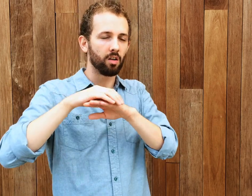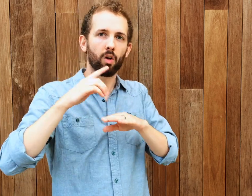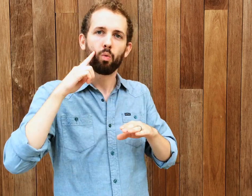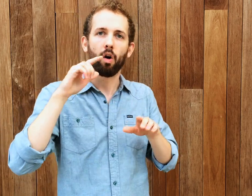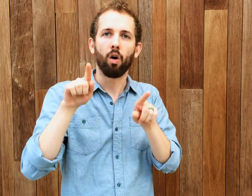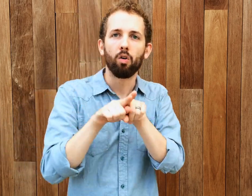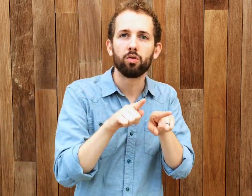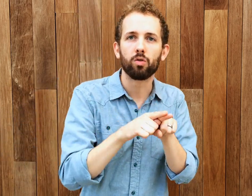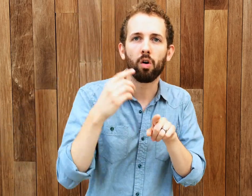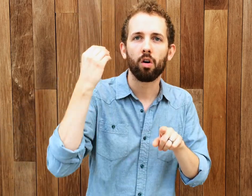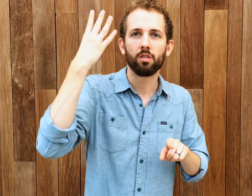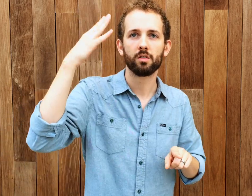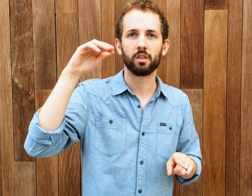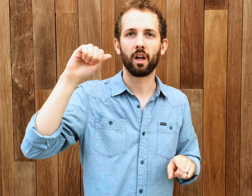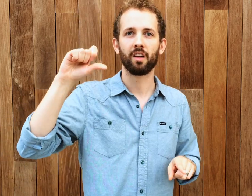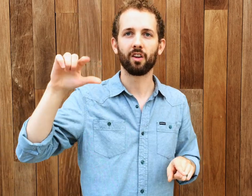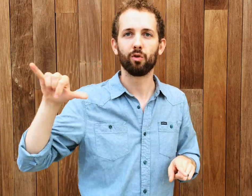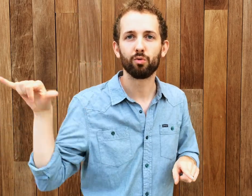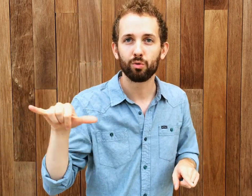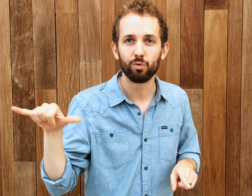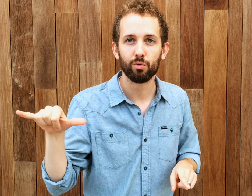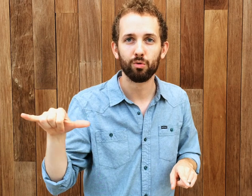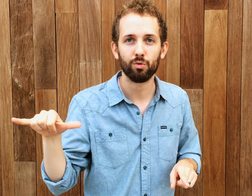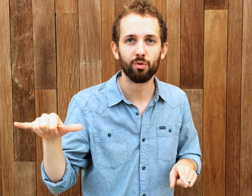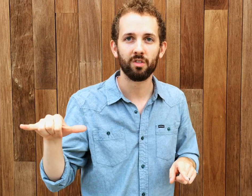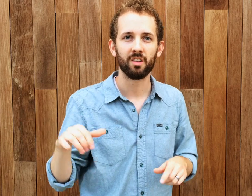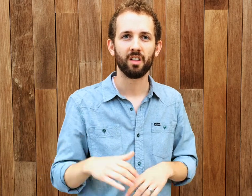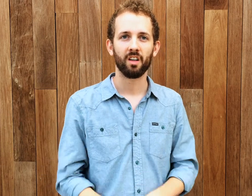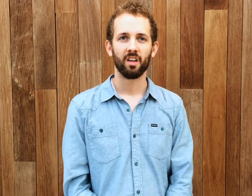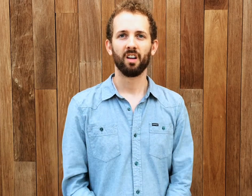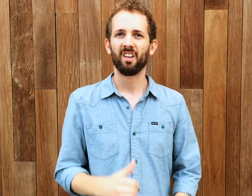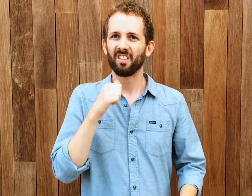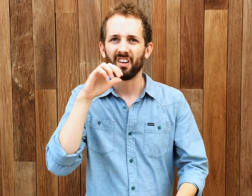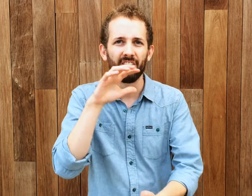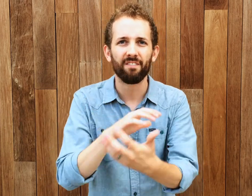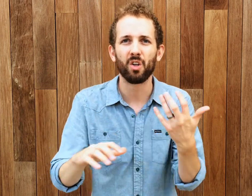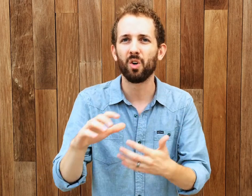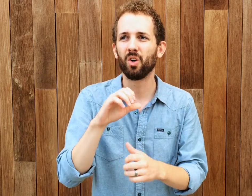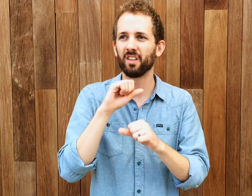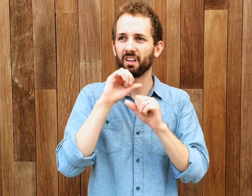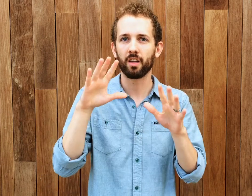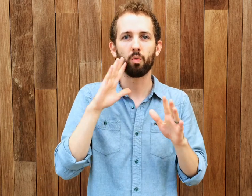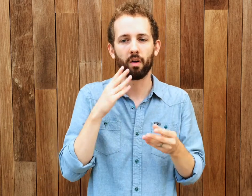Also, ASL language activity in the brain is present too. In short, when learning, there is no language confusion